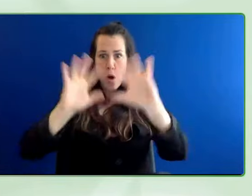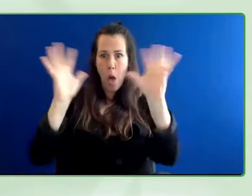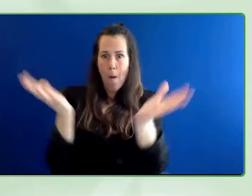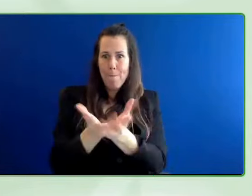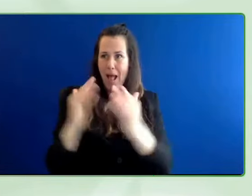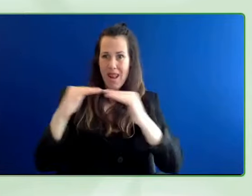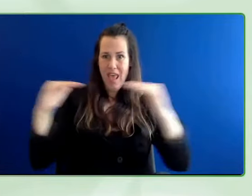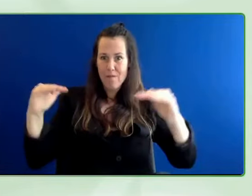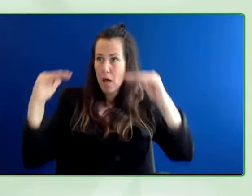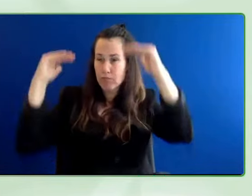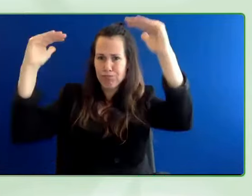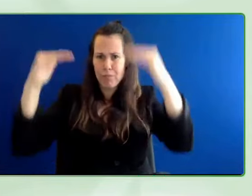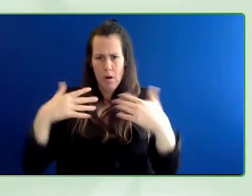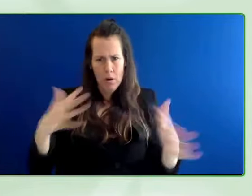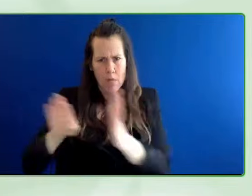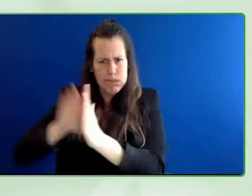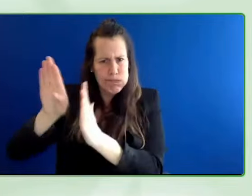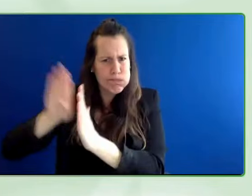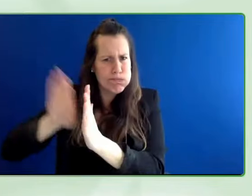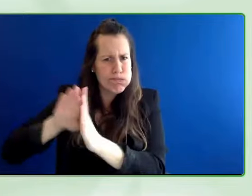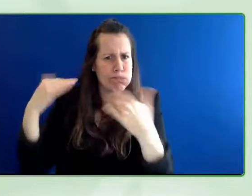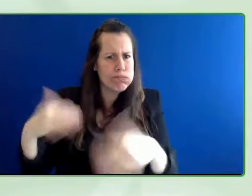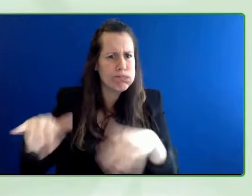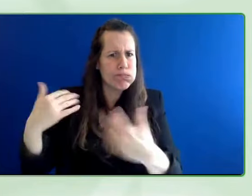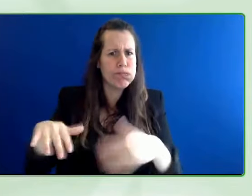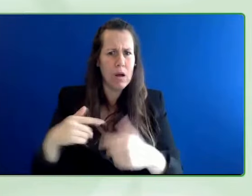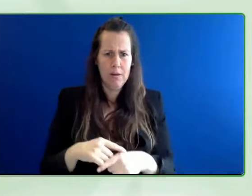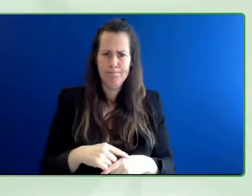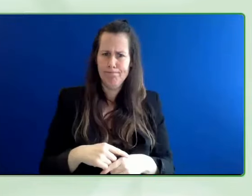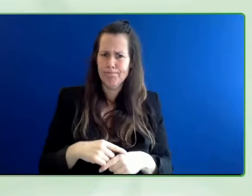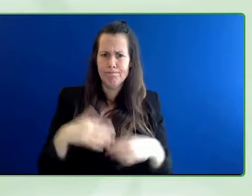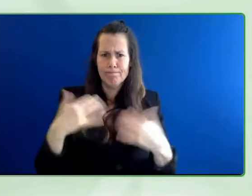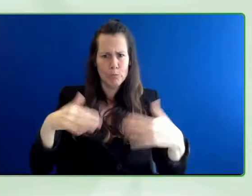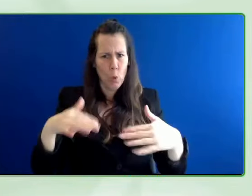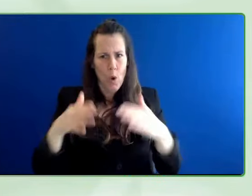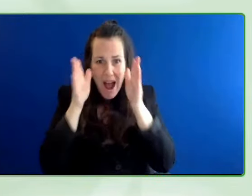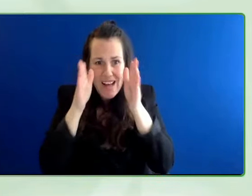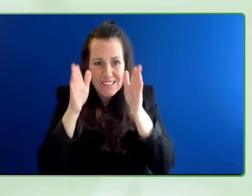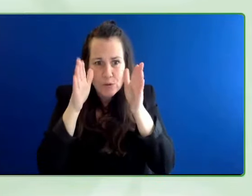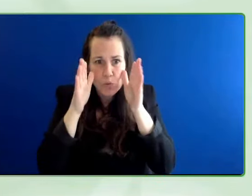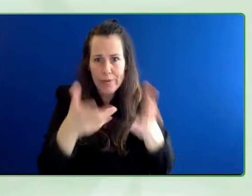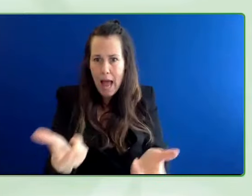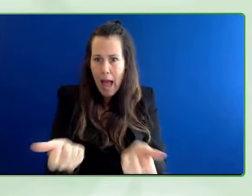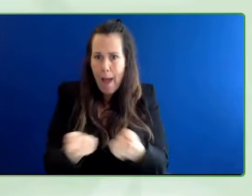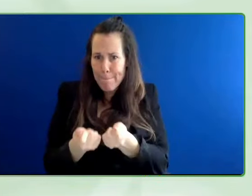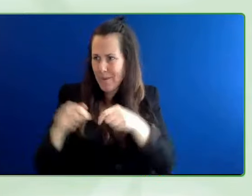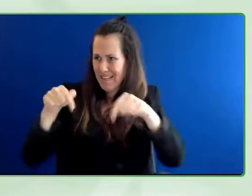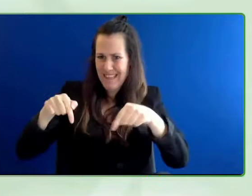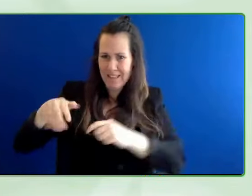I would like to hear from you what you think are the everyday challenges you face and how they relate to this global policy.